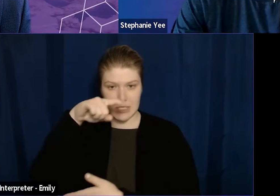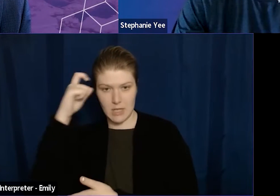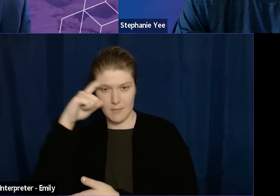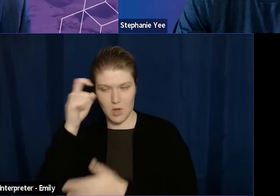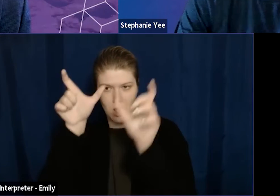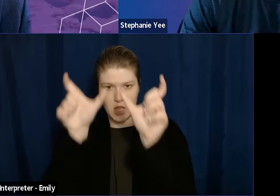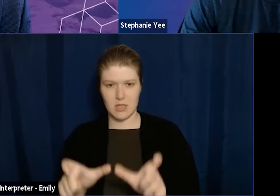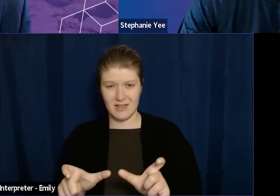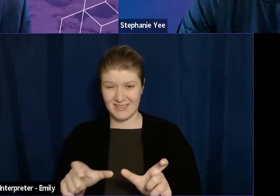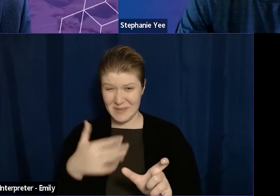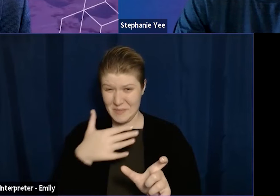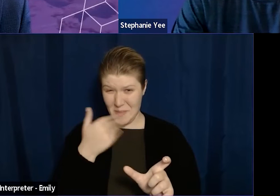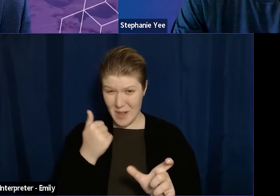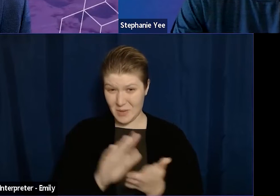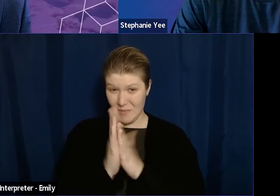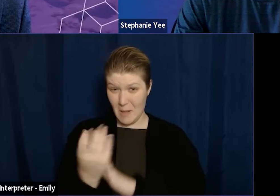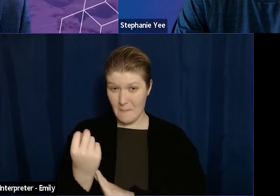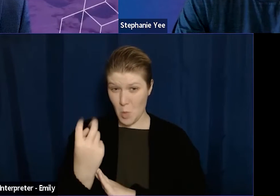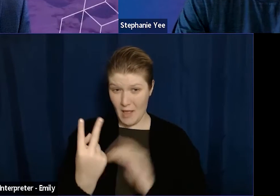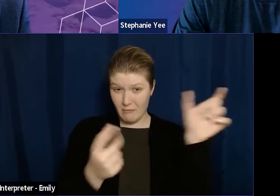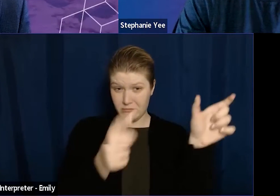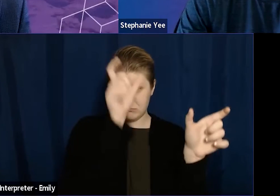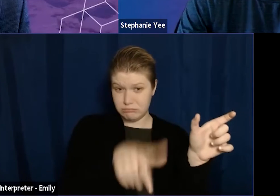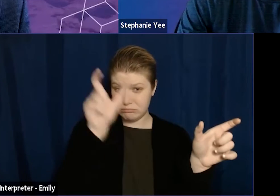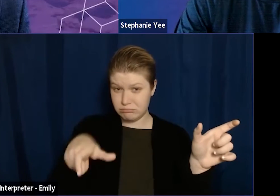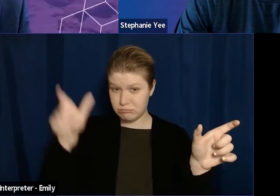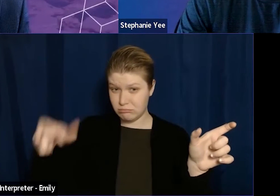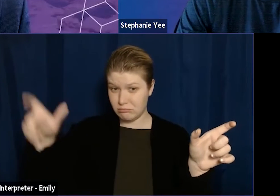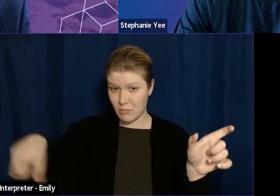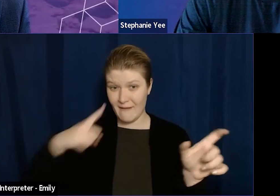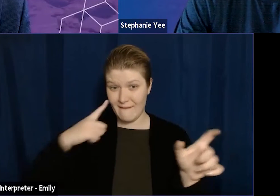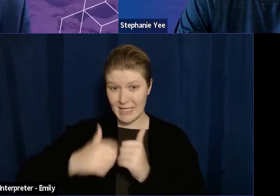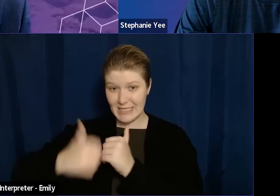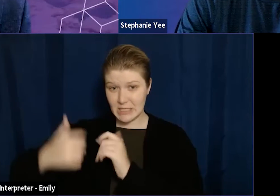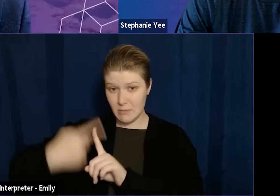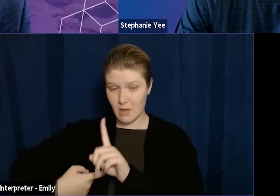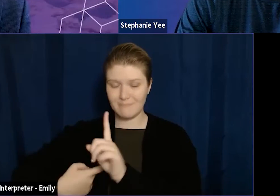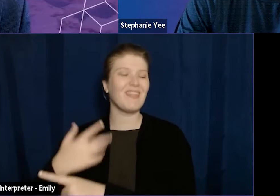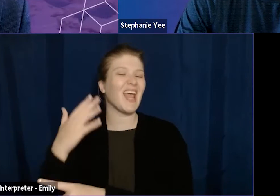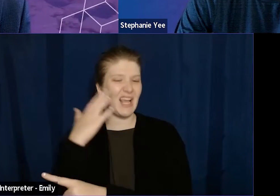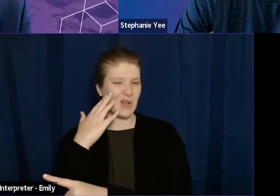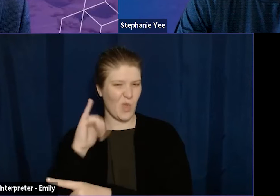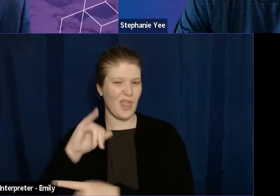Stephanie Yee: I'm looking towards my team. We haven't received a requirement. I know the issue that you describe where, you know, in FastLane,